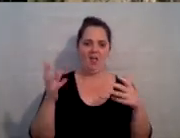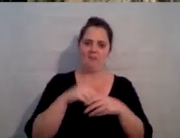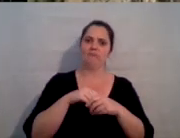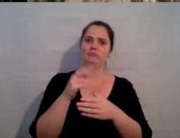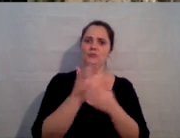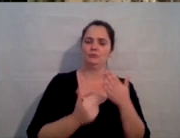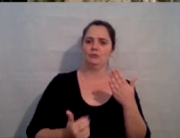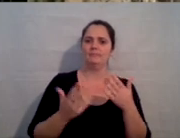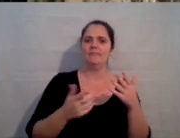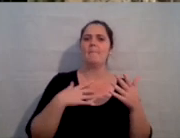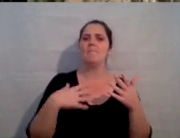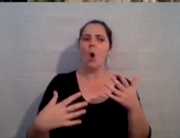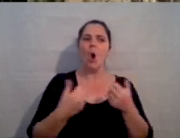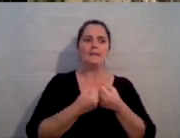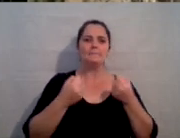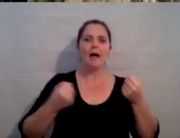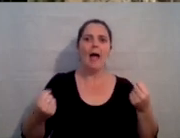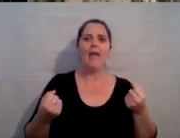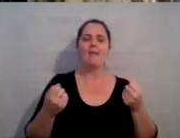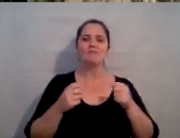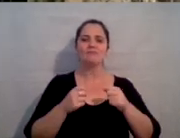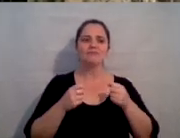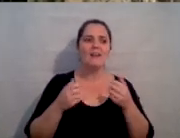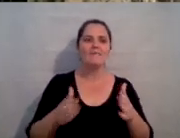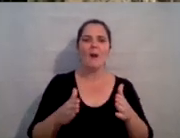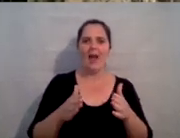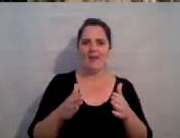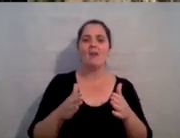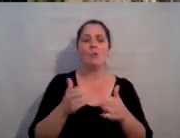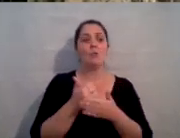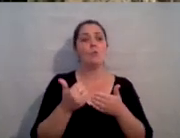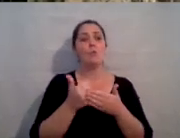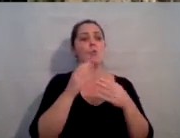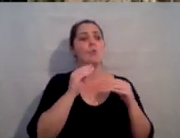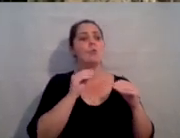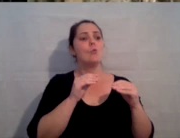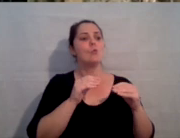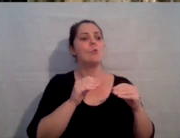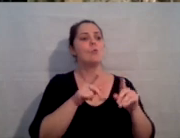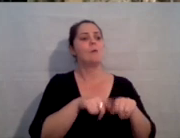gesture drawing from the way it's usually taught in practice and in life drawing groups and classes. And we'll have Rachel